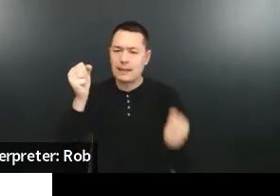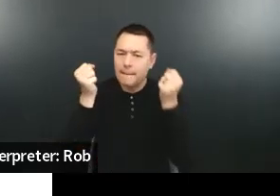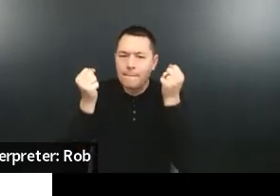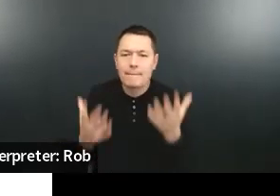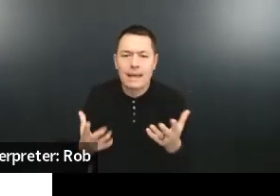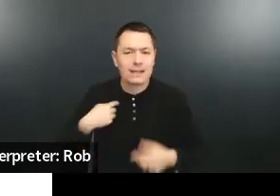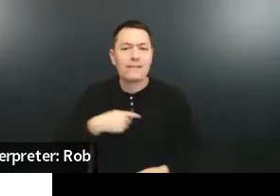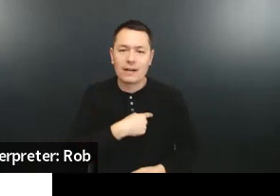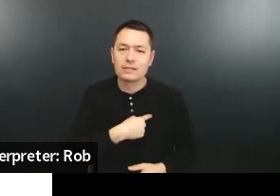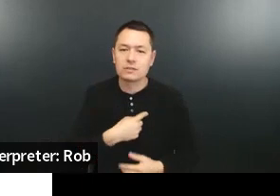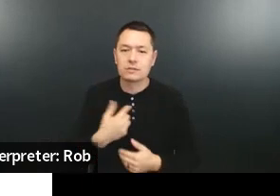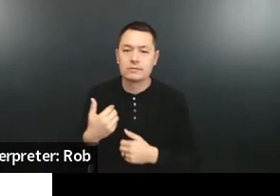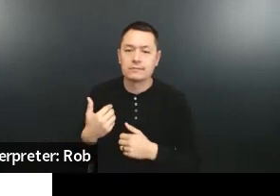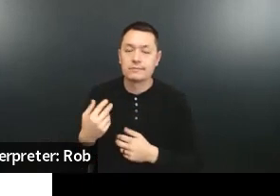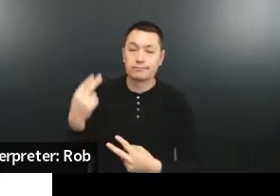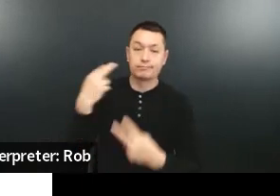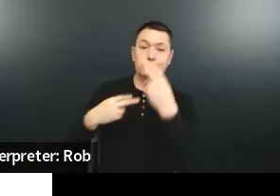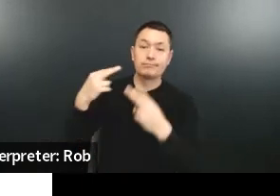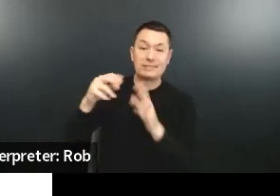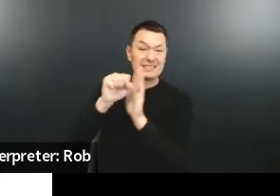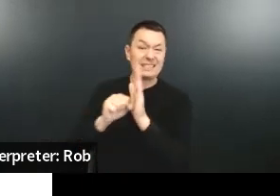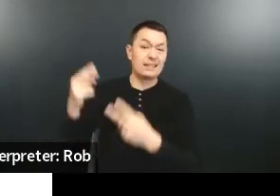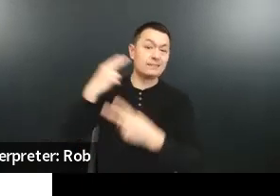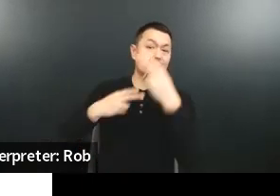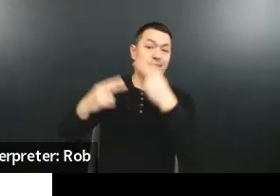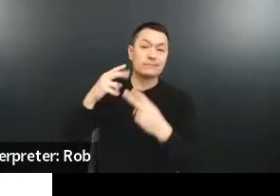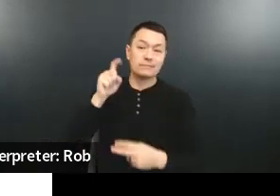for by the state as we move forward on including the funding formula